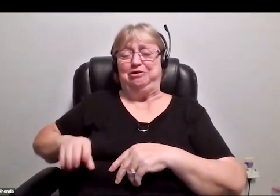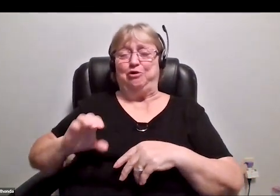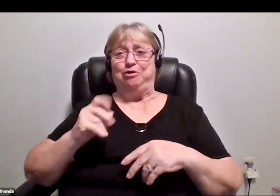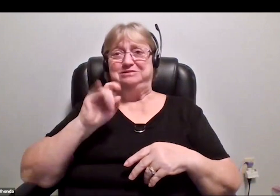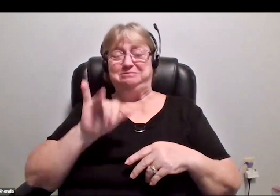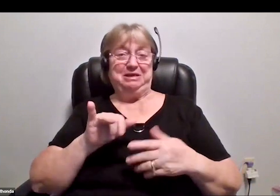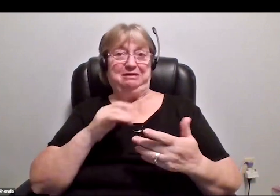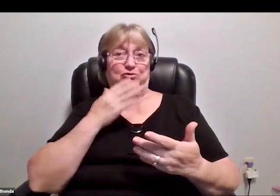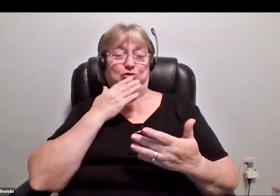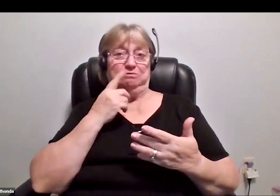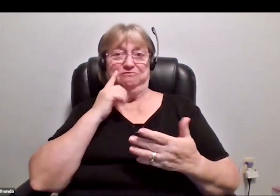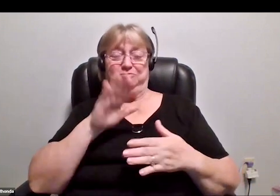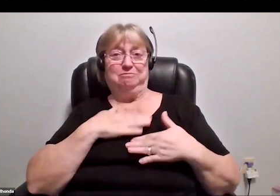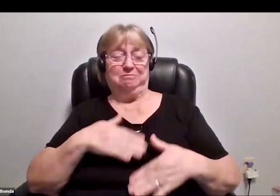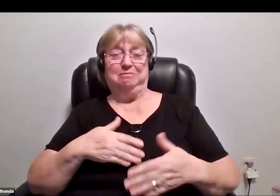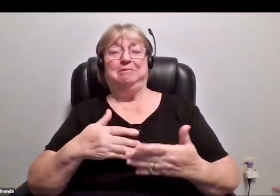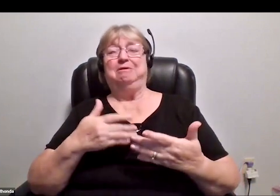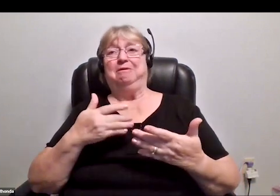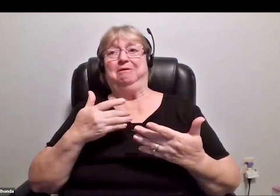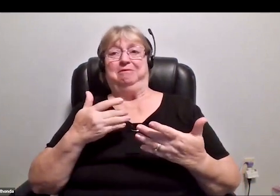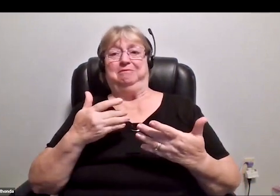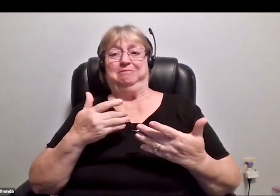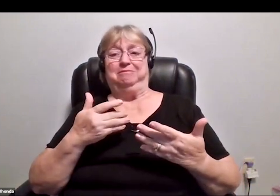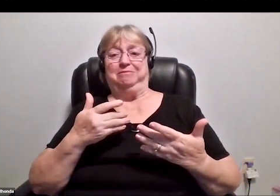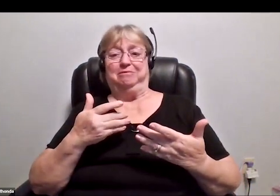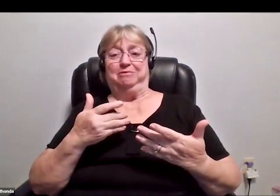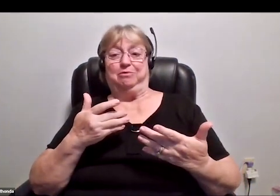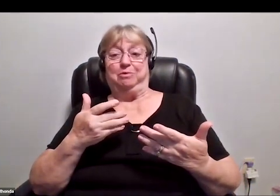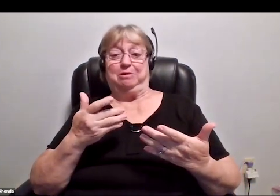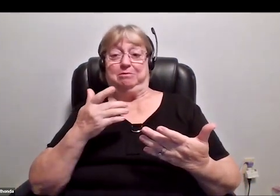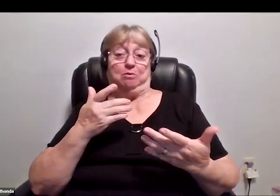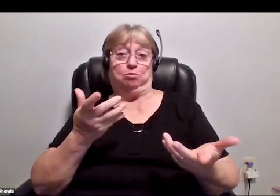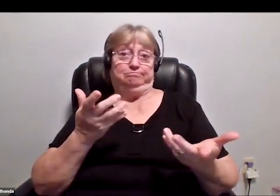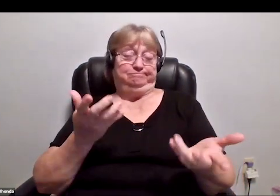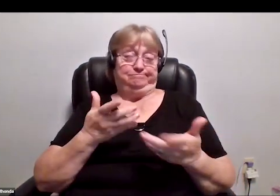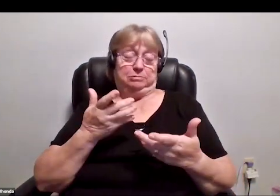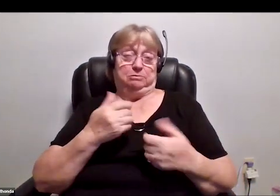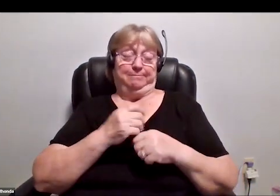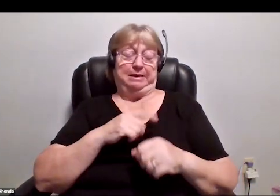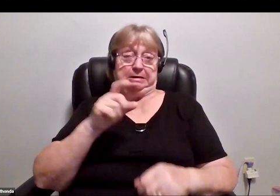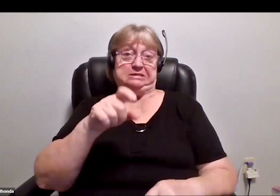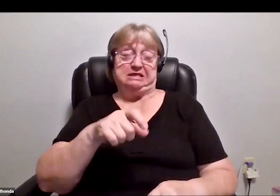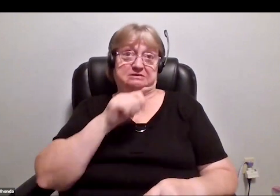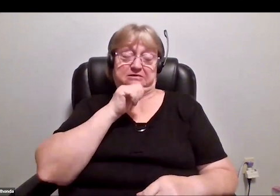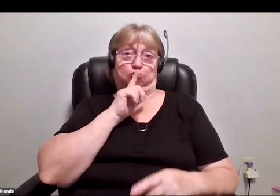that was good for their body, or a necessity. I guess it's not always a choice. These sorts of things